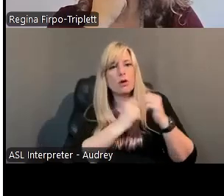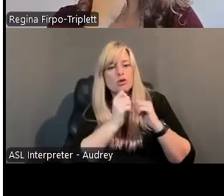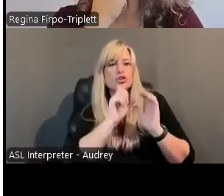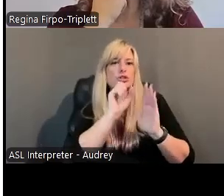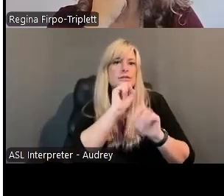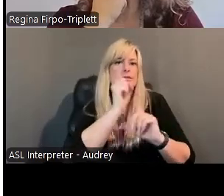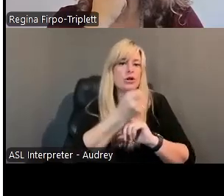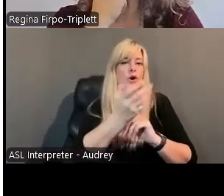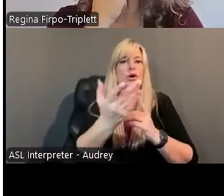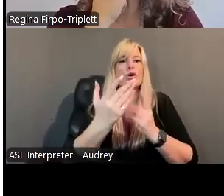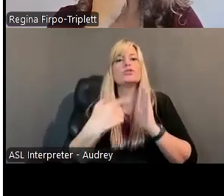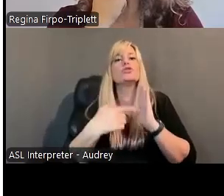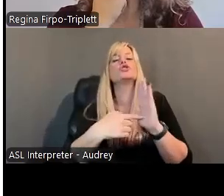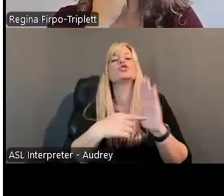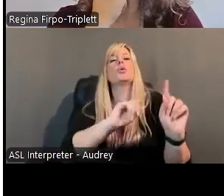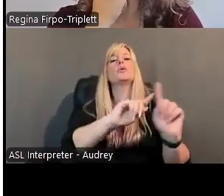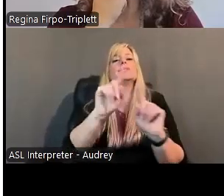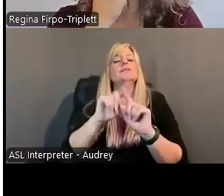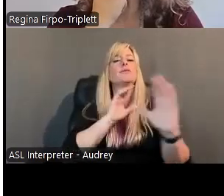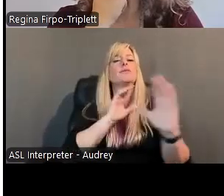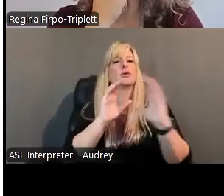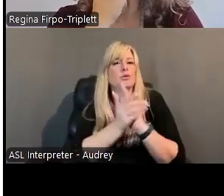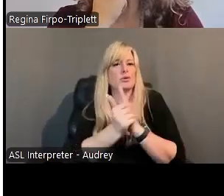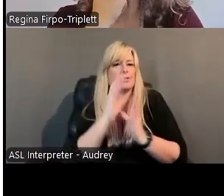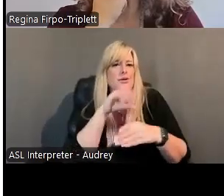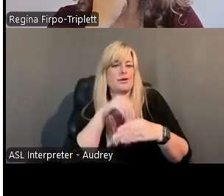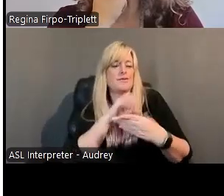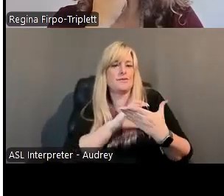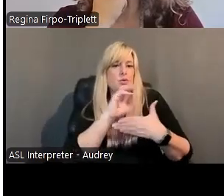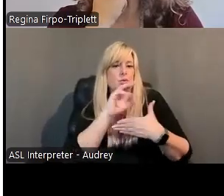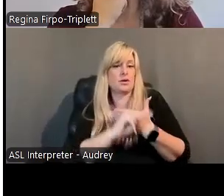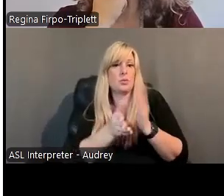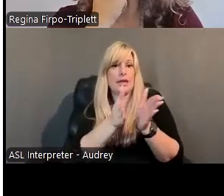communication skills that were part of the curriculum that we asked the users to watch.